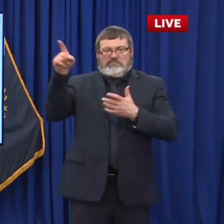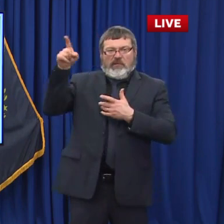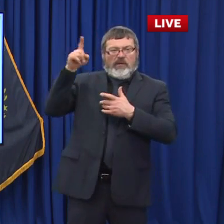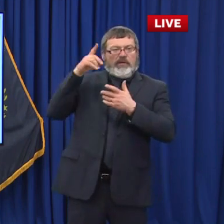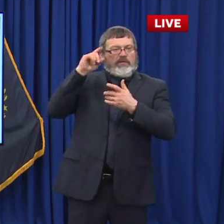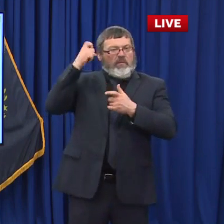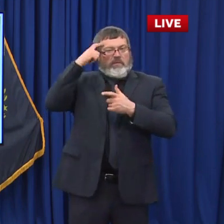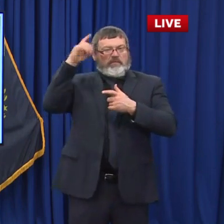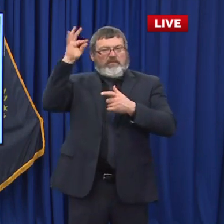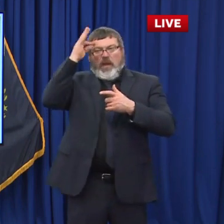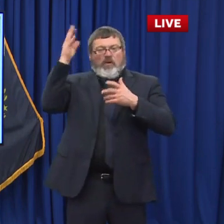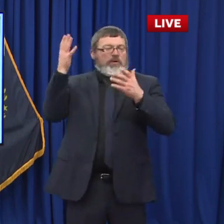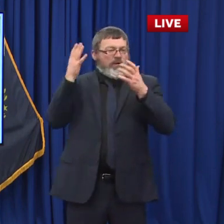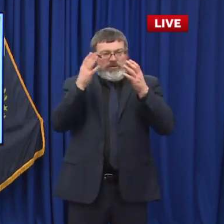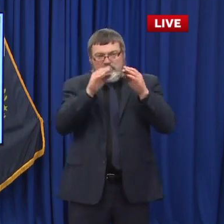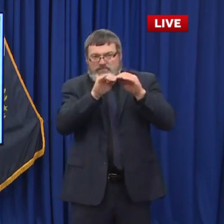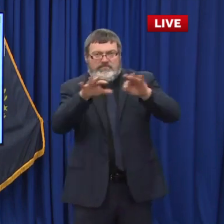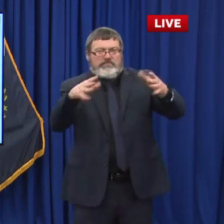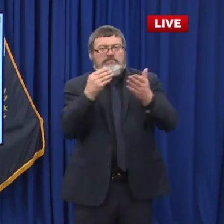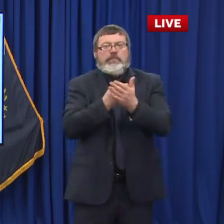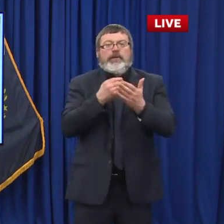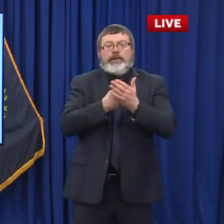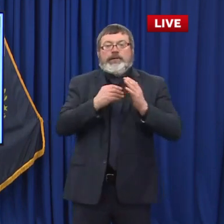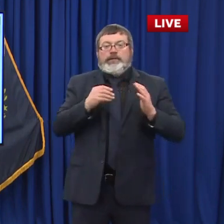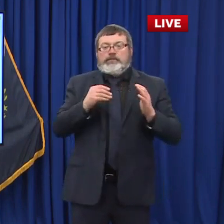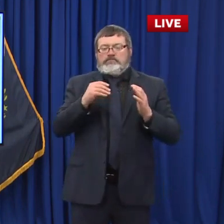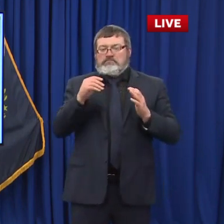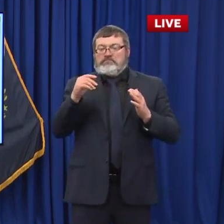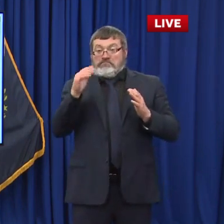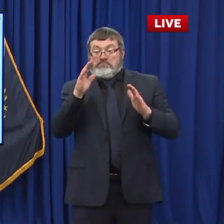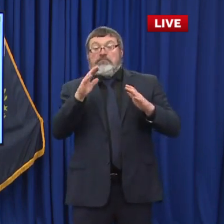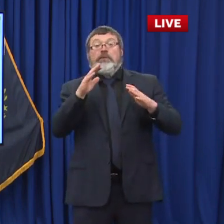SOMETHING WE DEFINITELY NEED AND WOULD BE APPRECIATIVE OF.